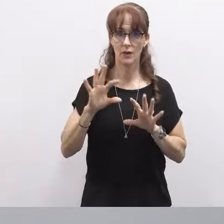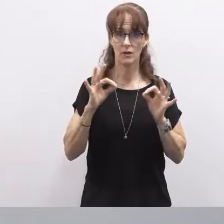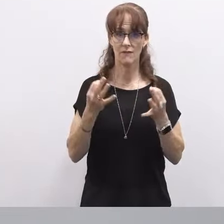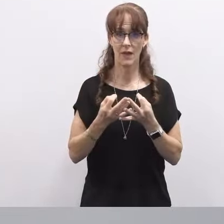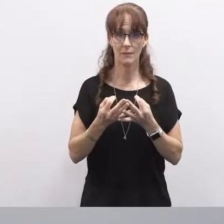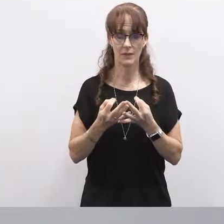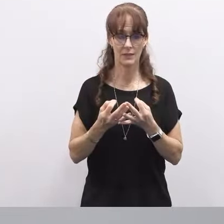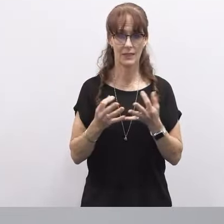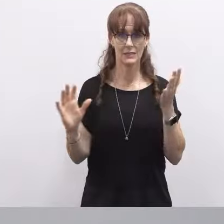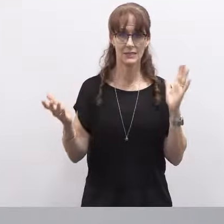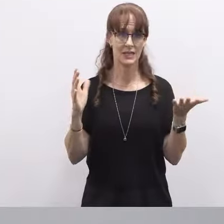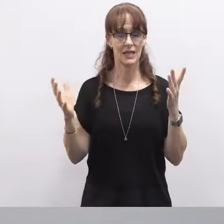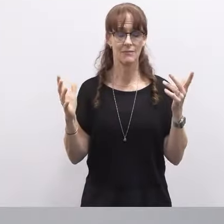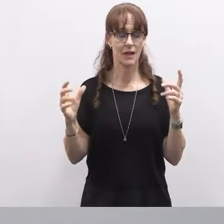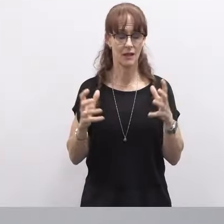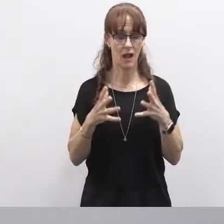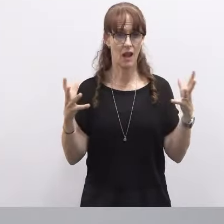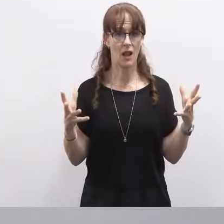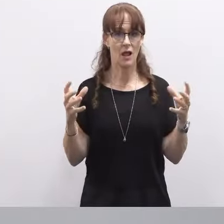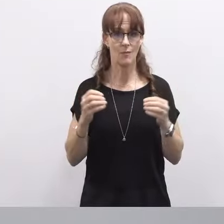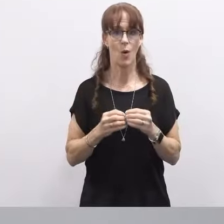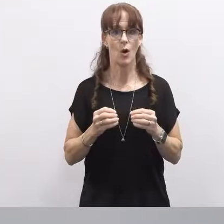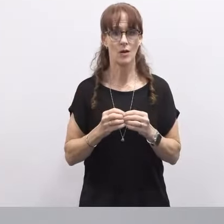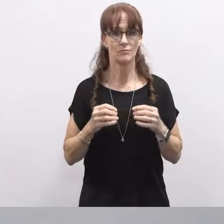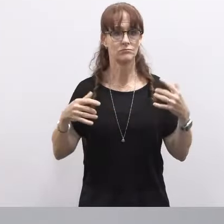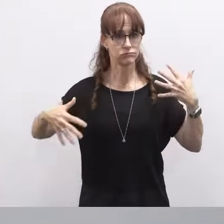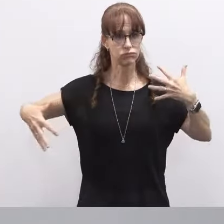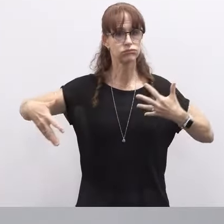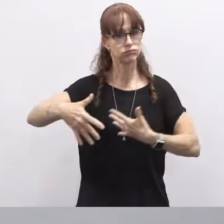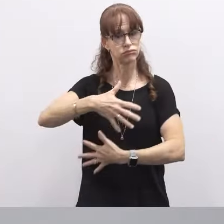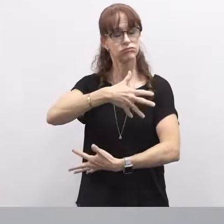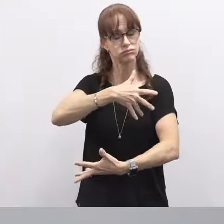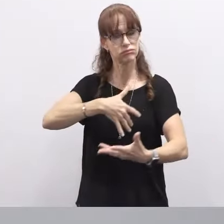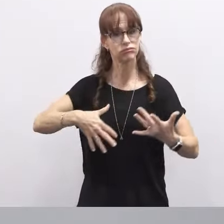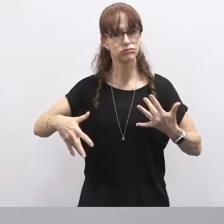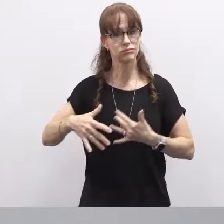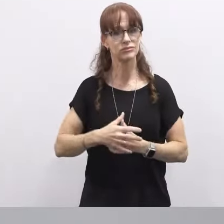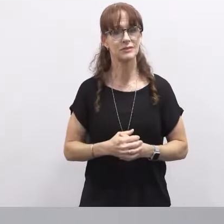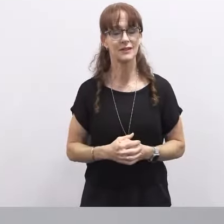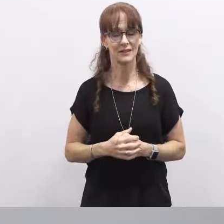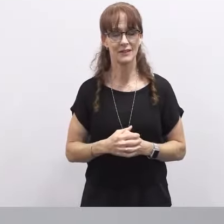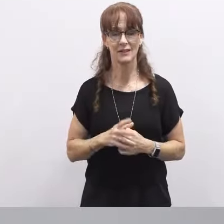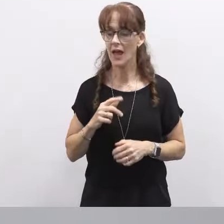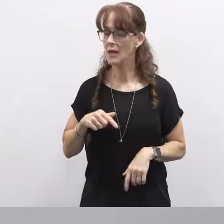because there seemed like there were a lot more. I went around.